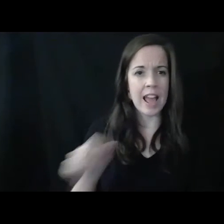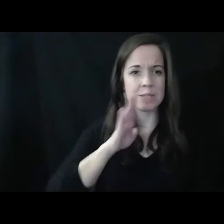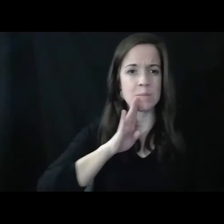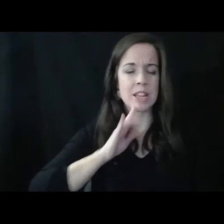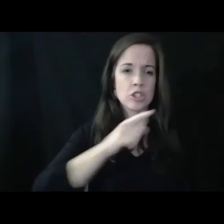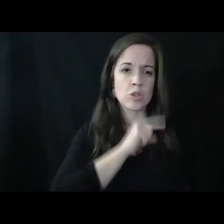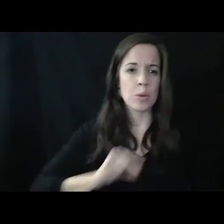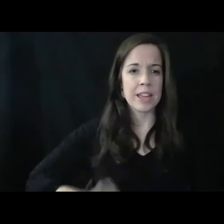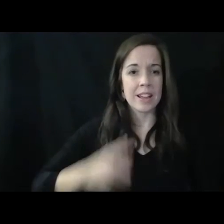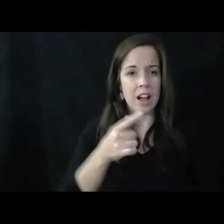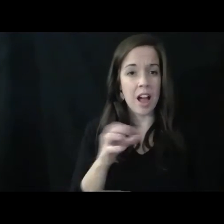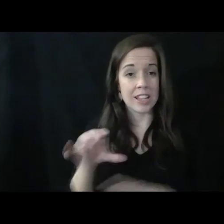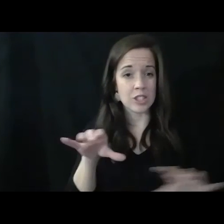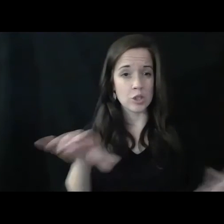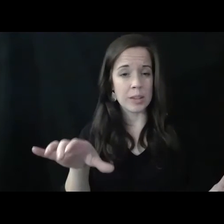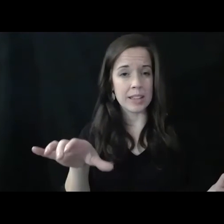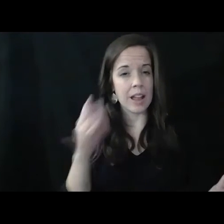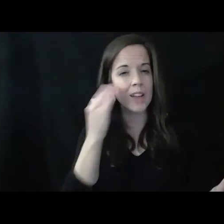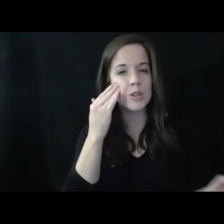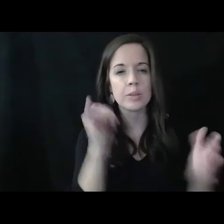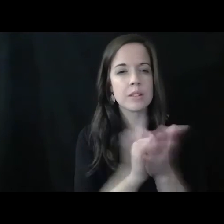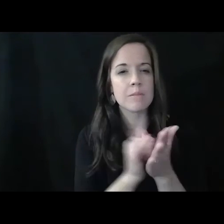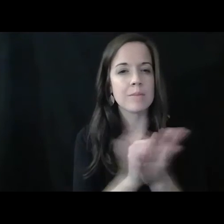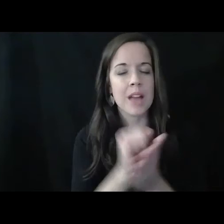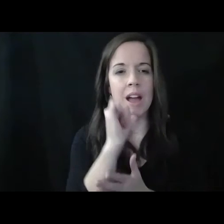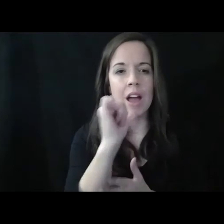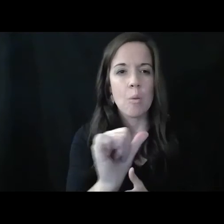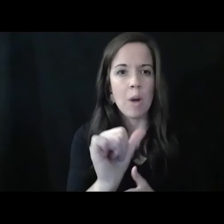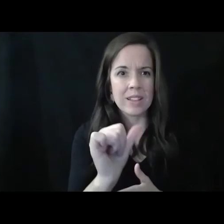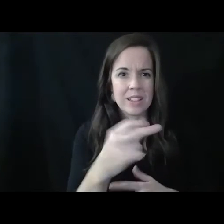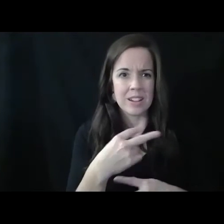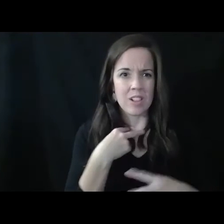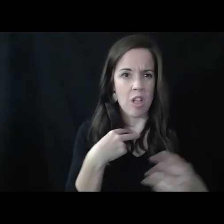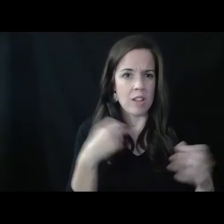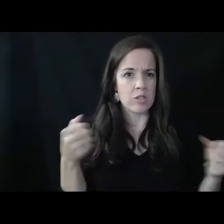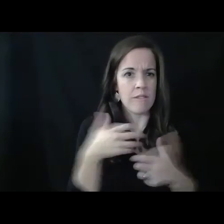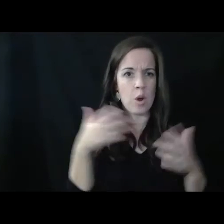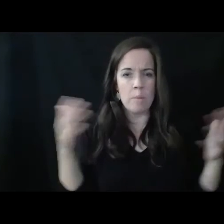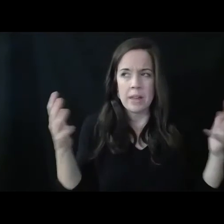I knew this was impossible because I wasn’t claustrophobic enough. I could never be Storm.